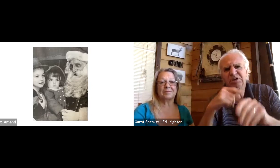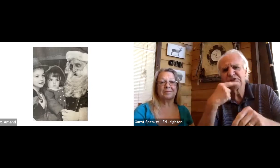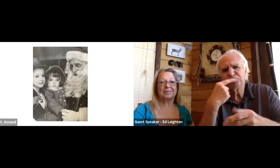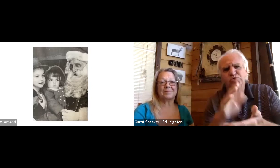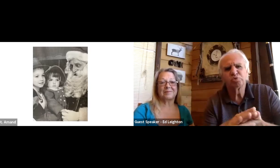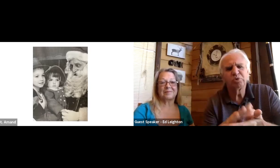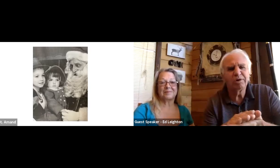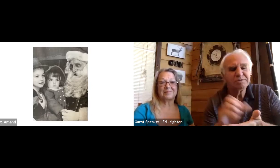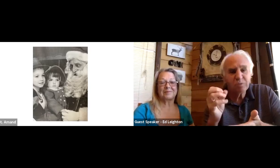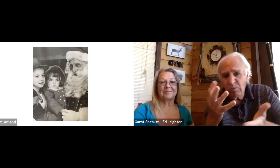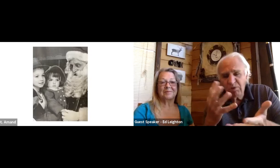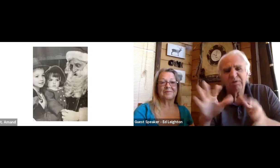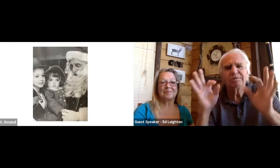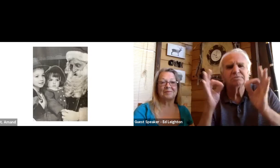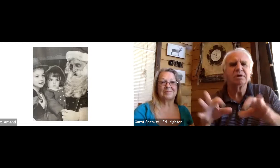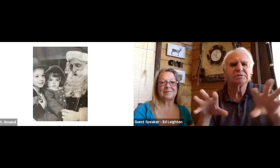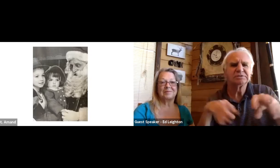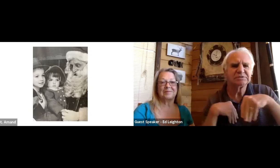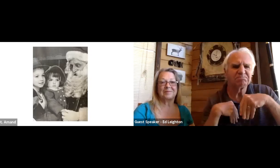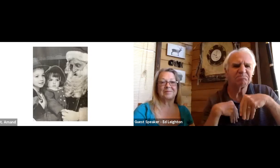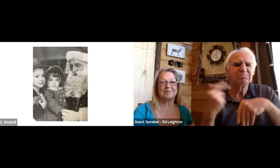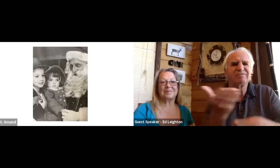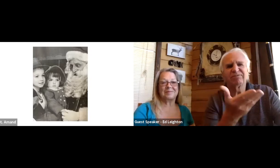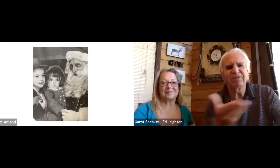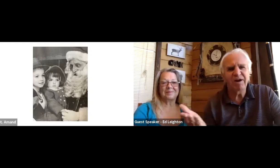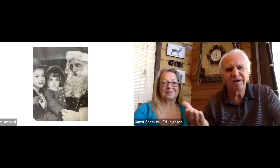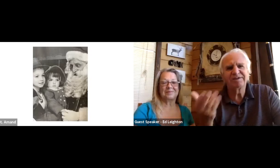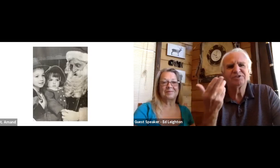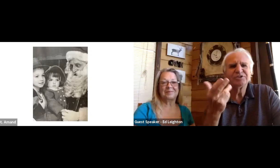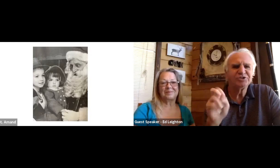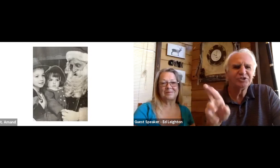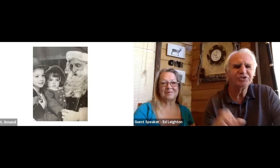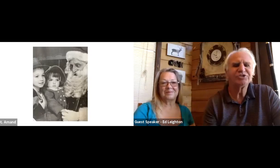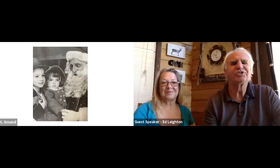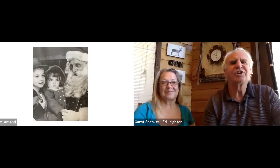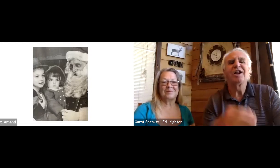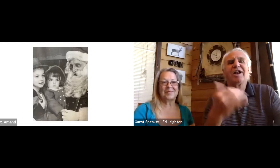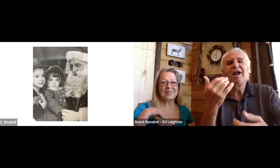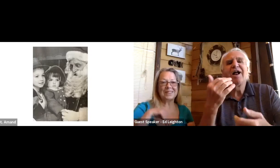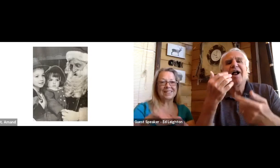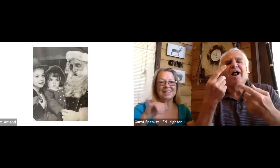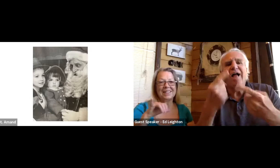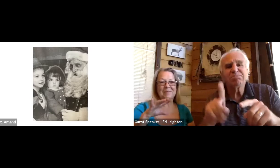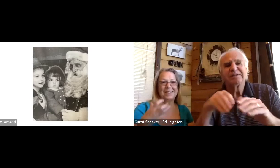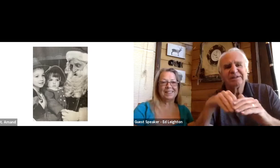but her parents showed that to the superintendent of the school in Vancouver and said, "She's not doing well in public school"